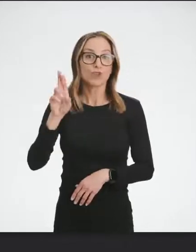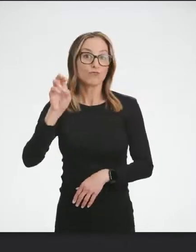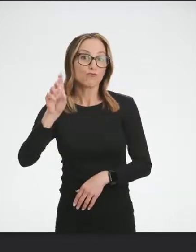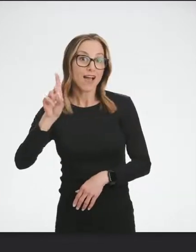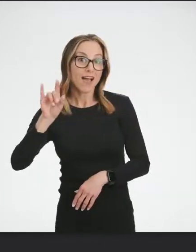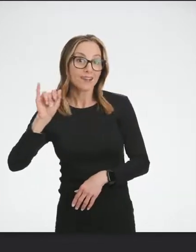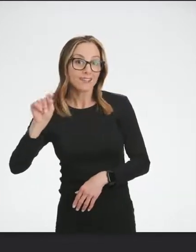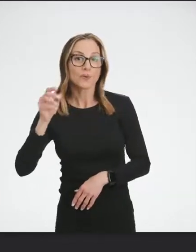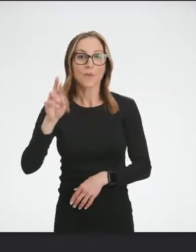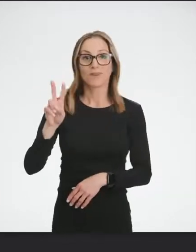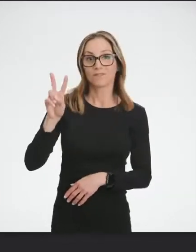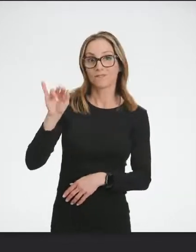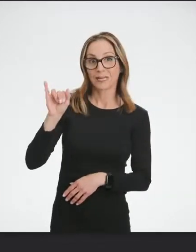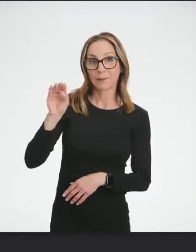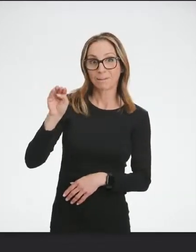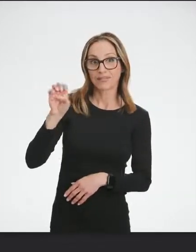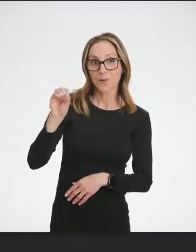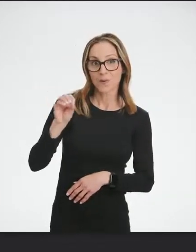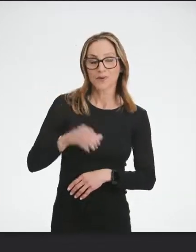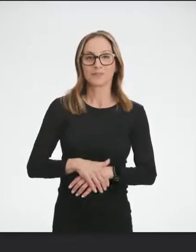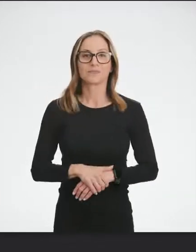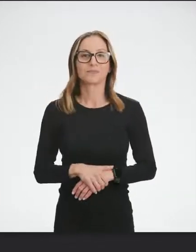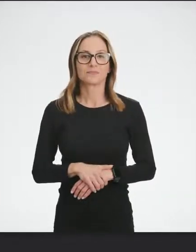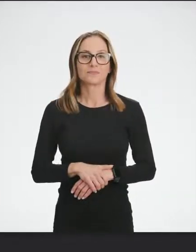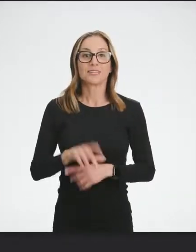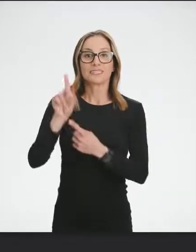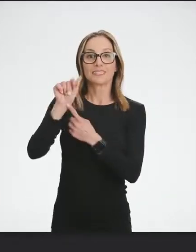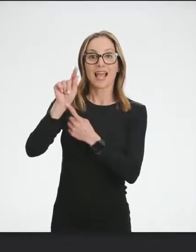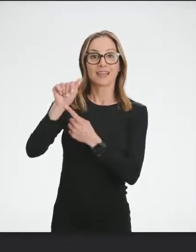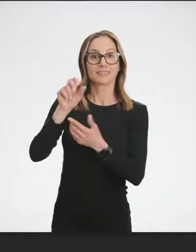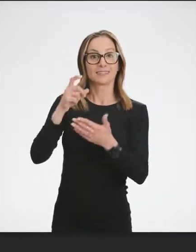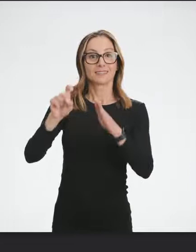And the Data Scanner API unlocks the ability to analyze a live camera feed.